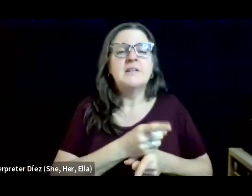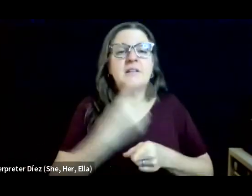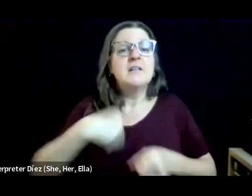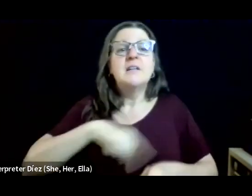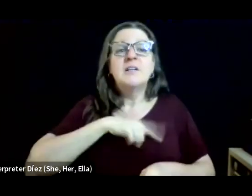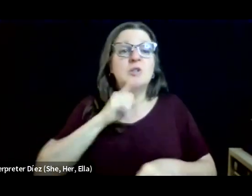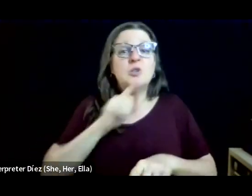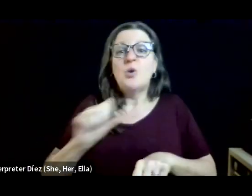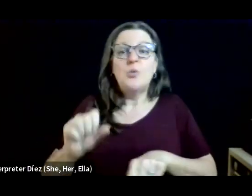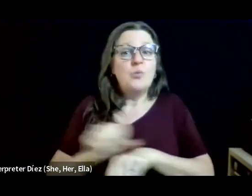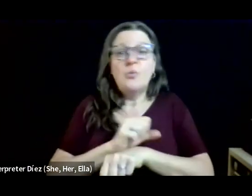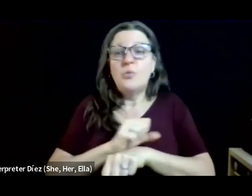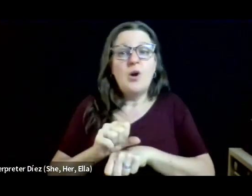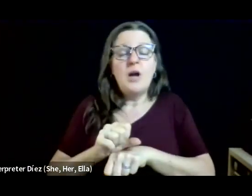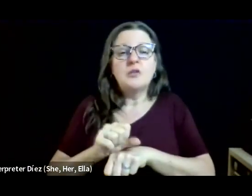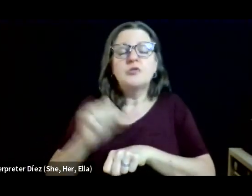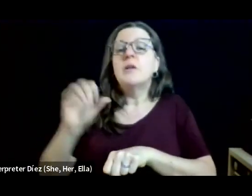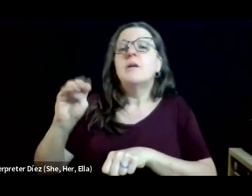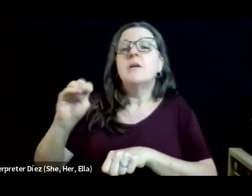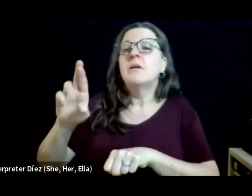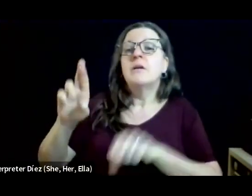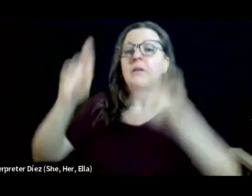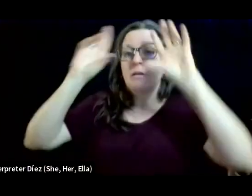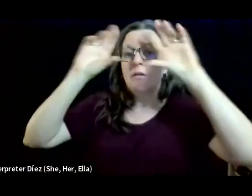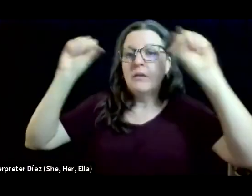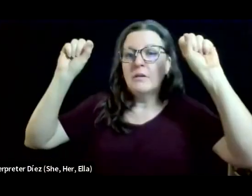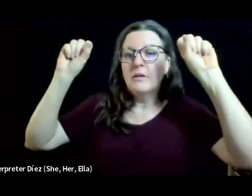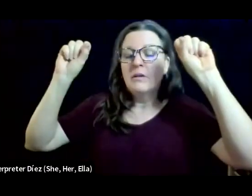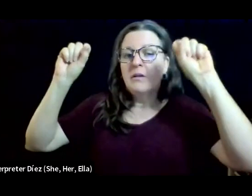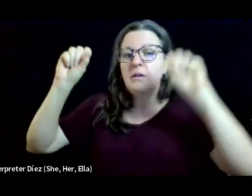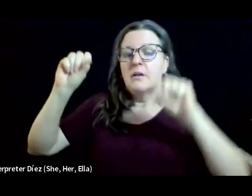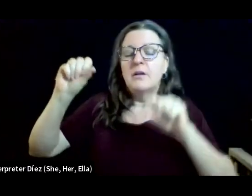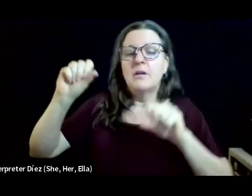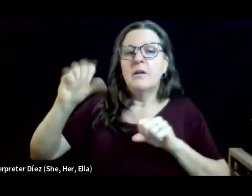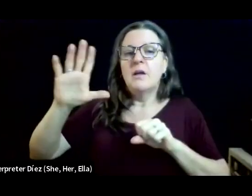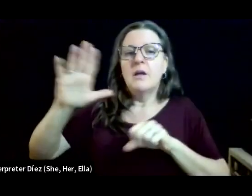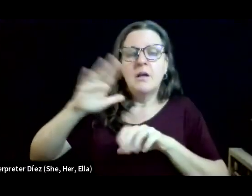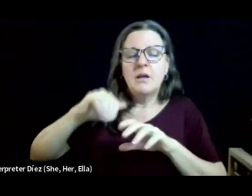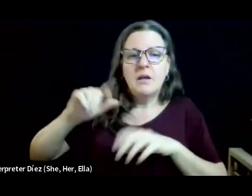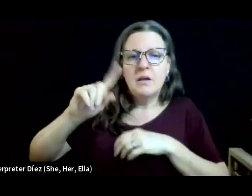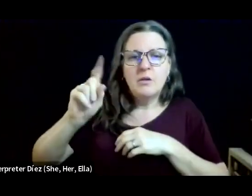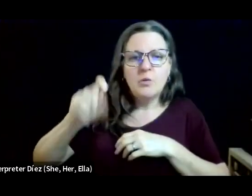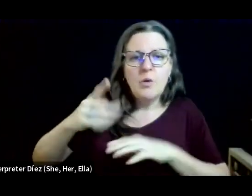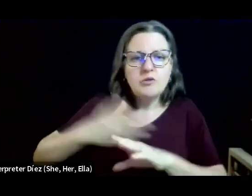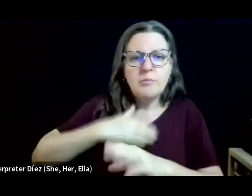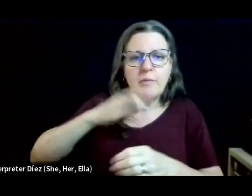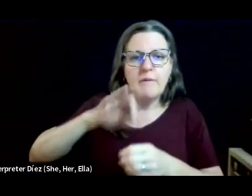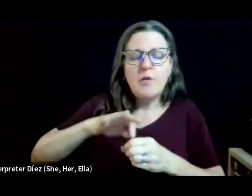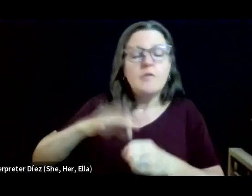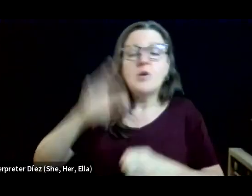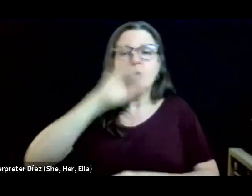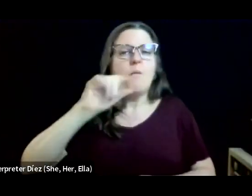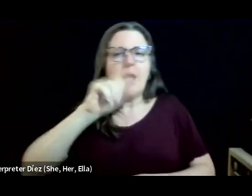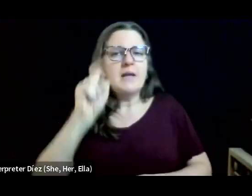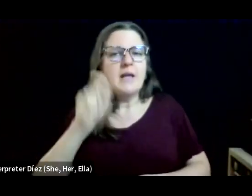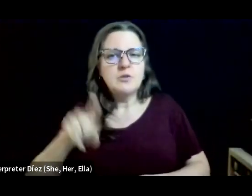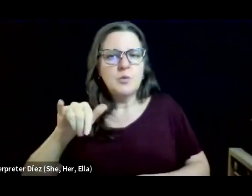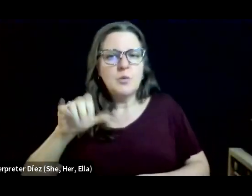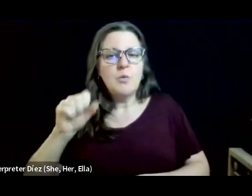Mr. President? [Is for questions before we vote?] [Right.] Mr. President. And I guess the question is for, um, Board Member Rives,